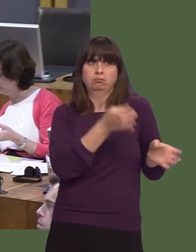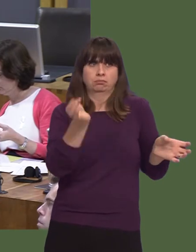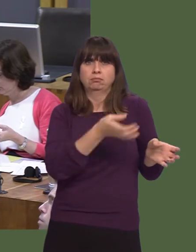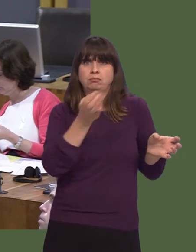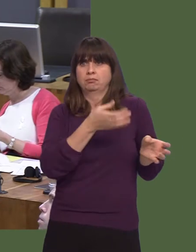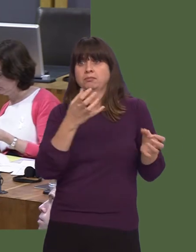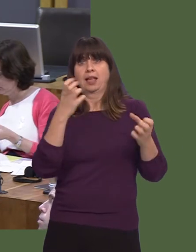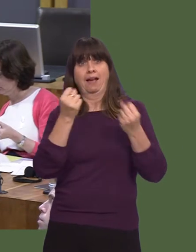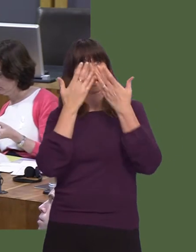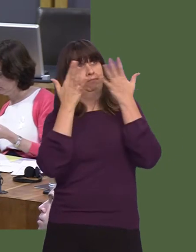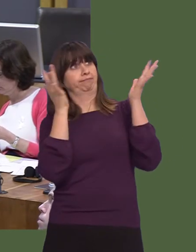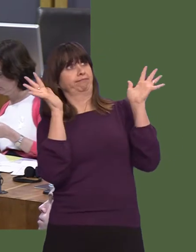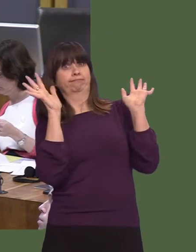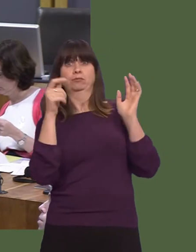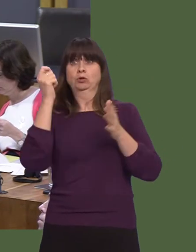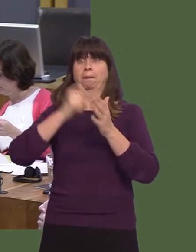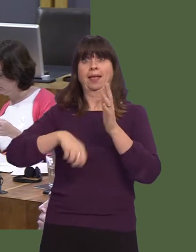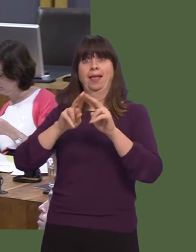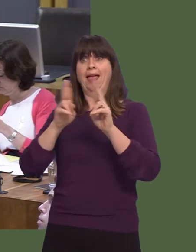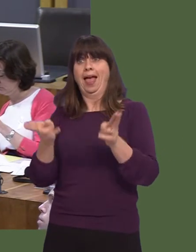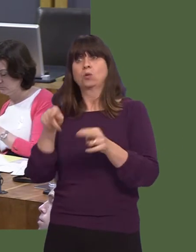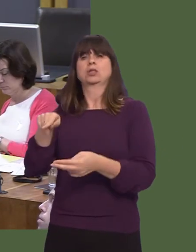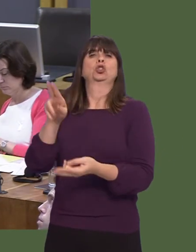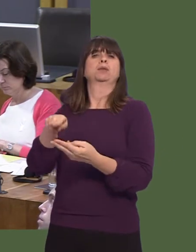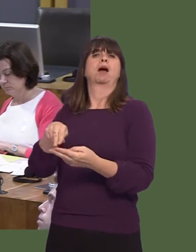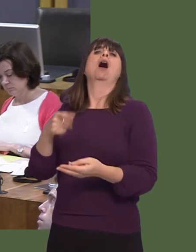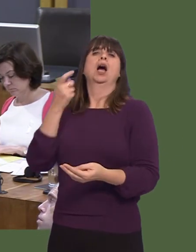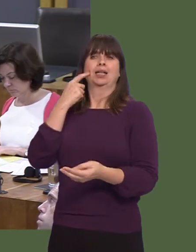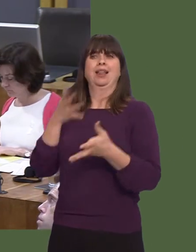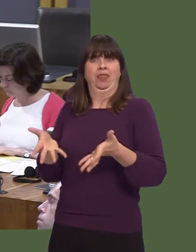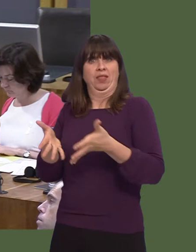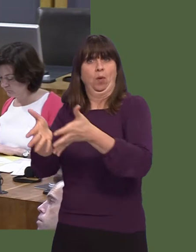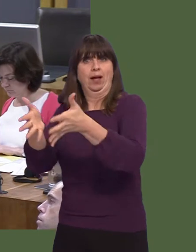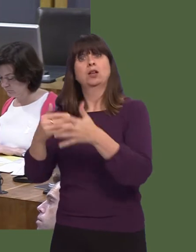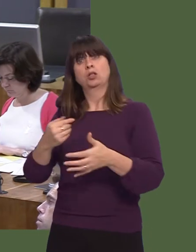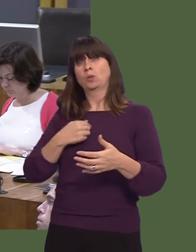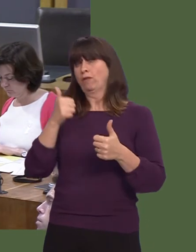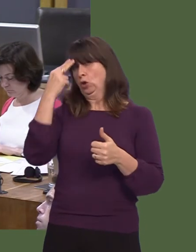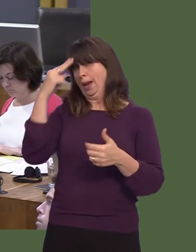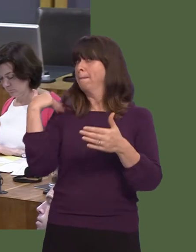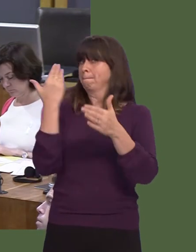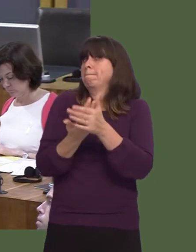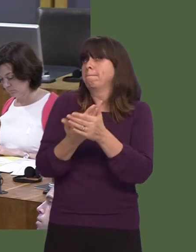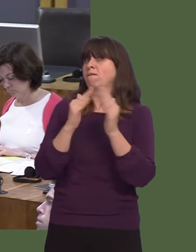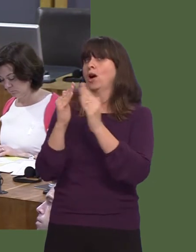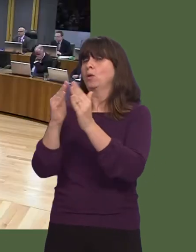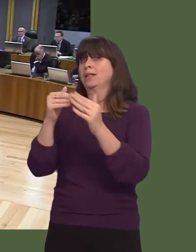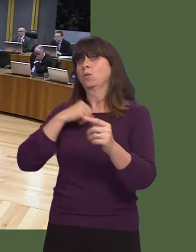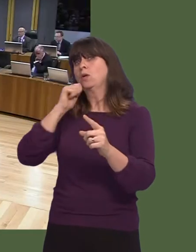open for people to buy houses, which they otherwise wouldn't have the option to do. So, we have a good record when it comes to housing, and we are on track to meet our target.